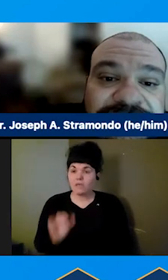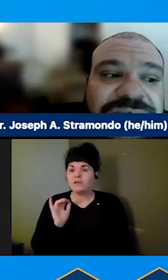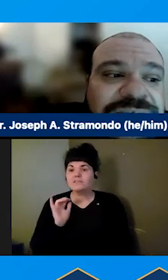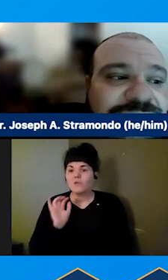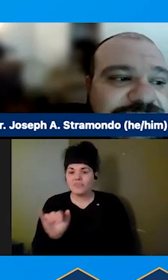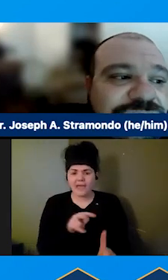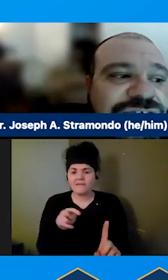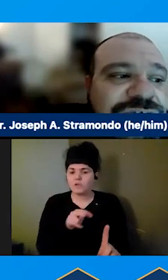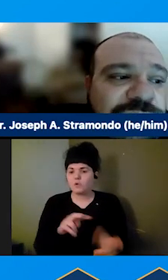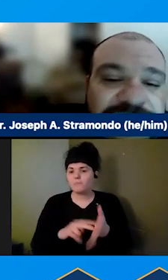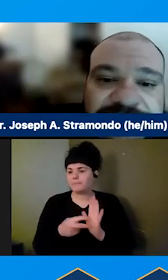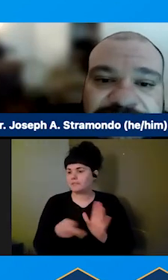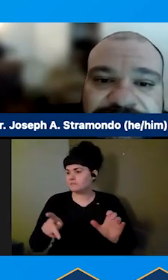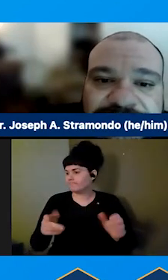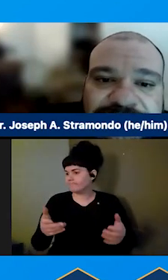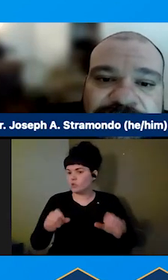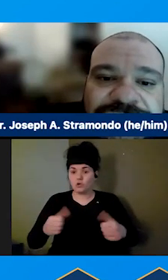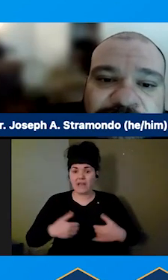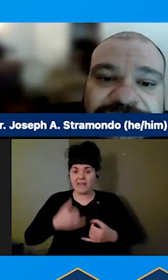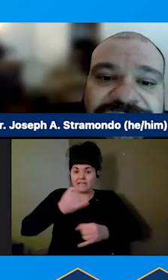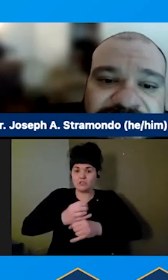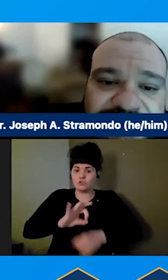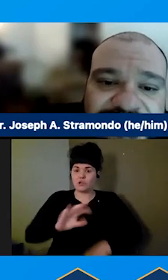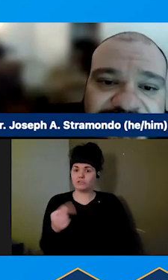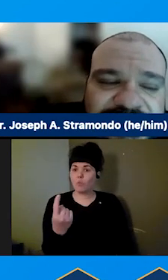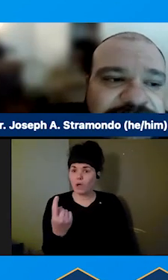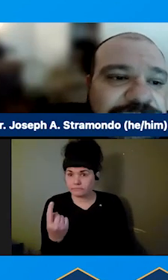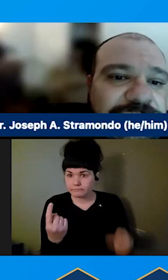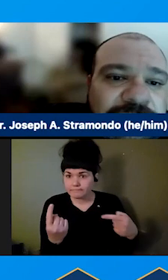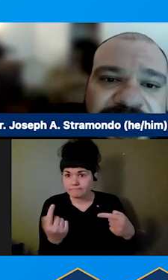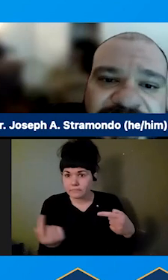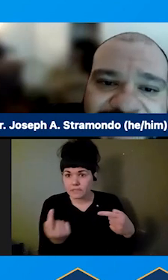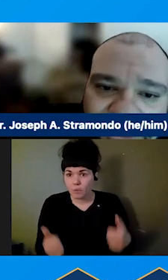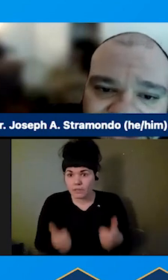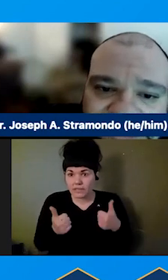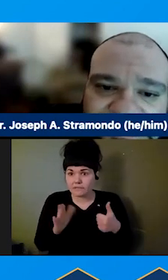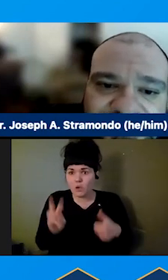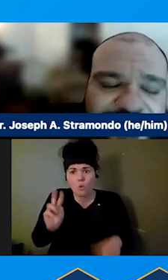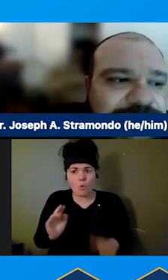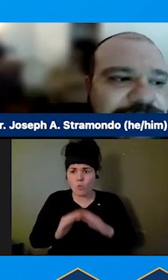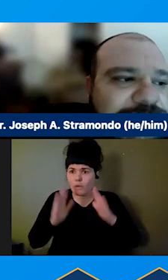we can be an institution of one where someone lives in their own